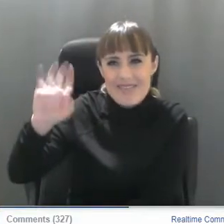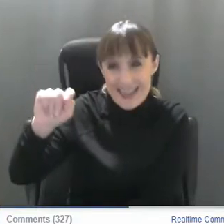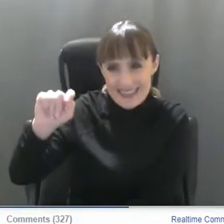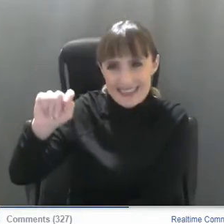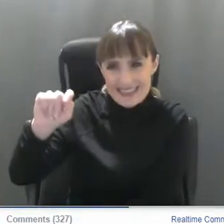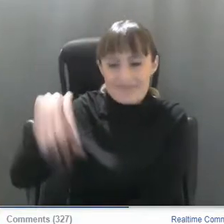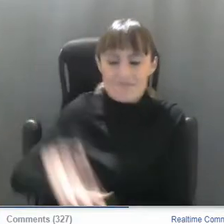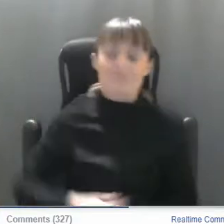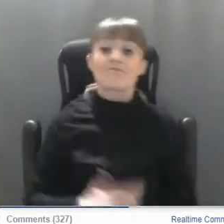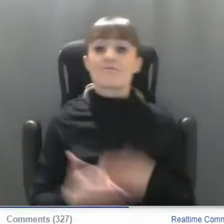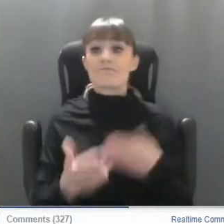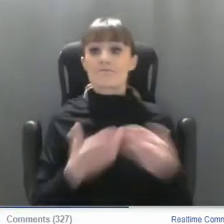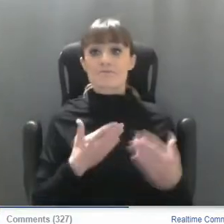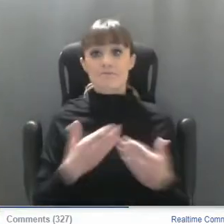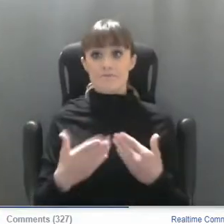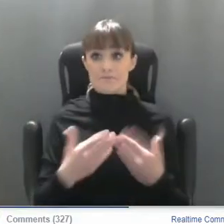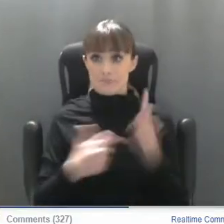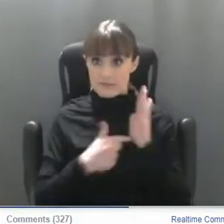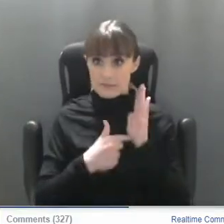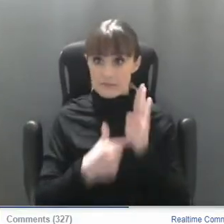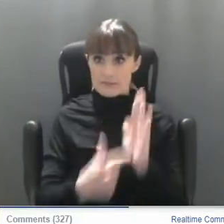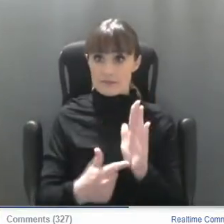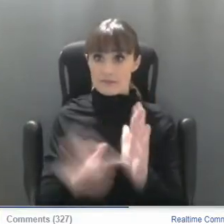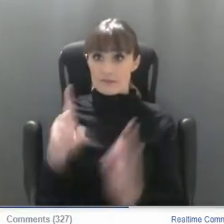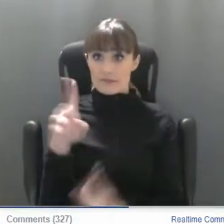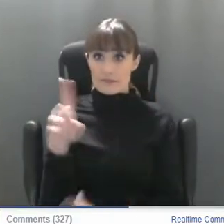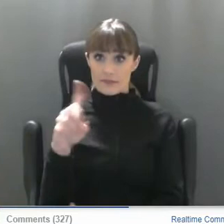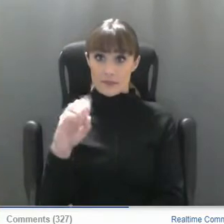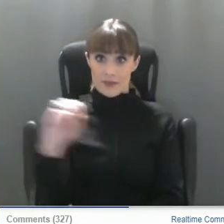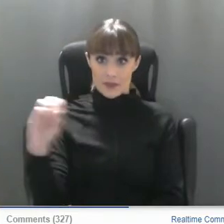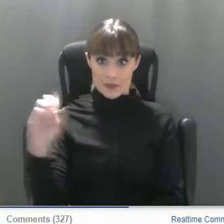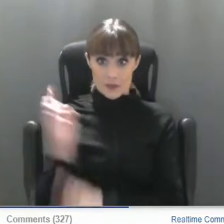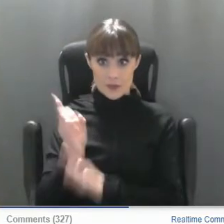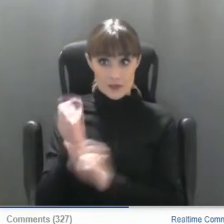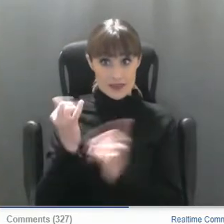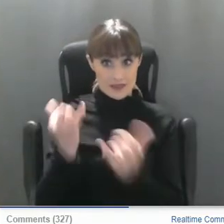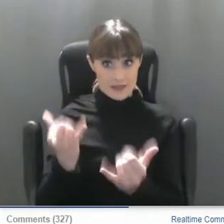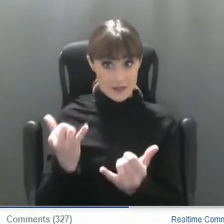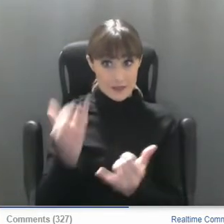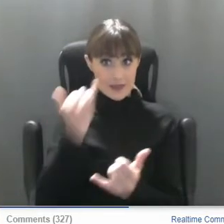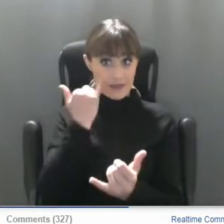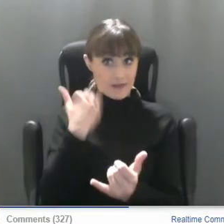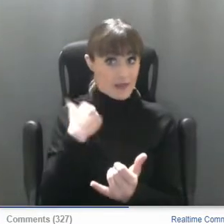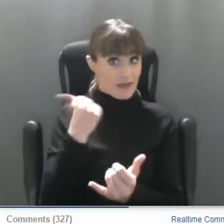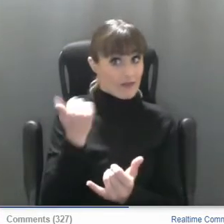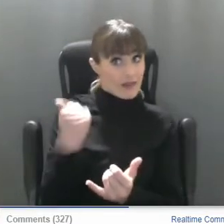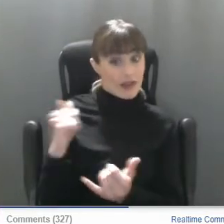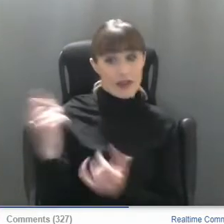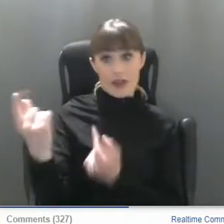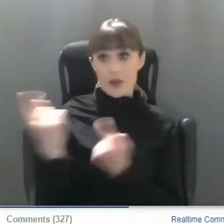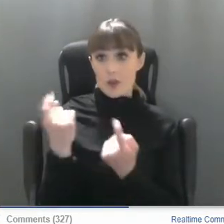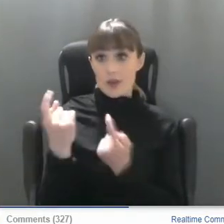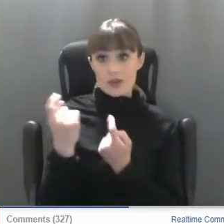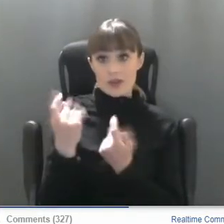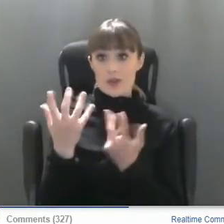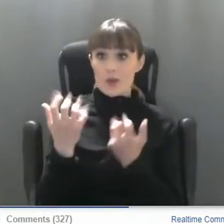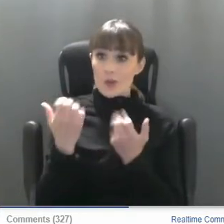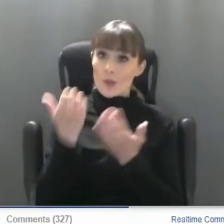it's like at the zoo right now, and then if you have questions- I want to answer them because I want everybody up here feeling safe. And things are a little bit